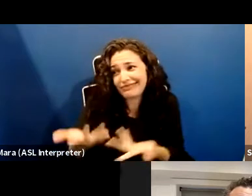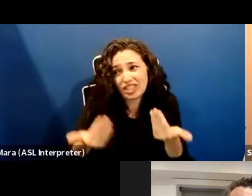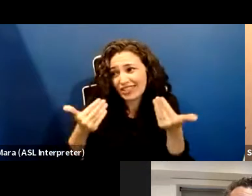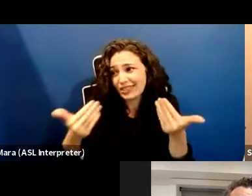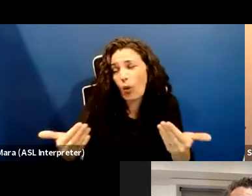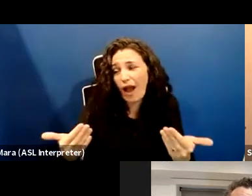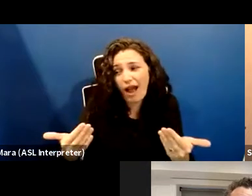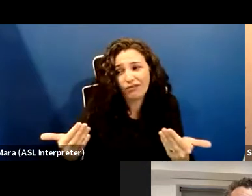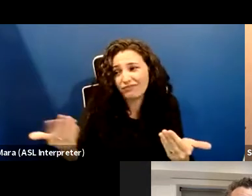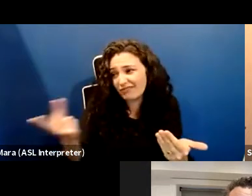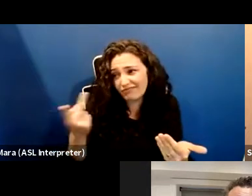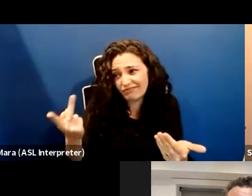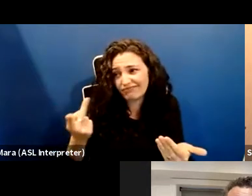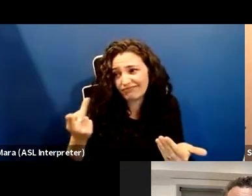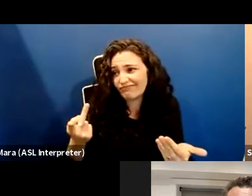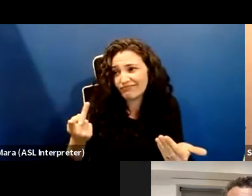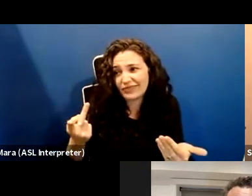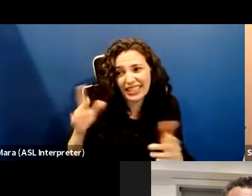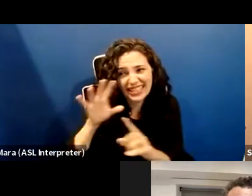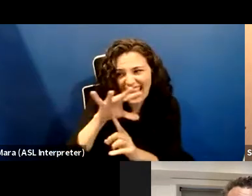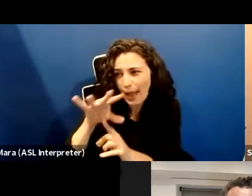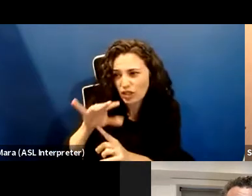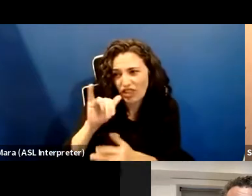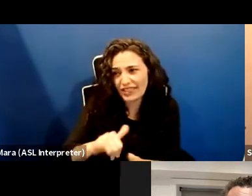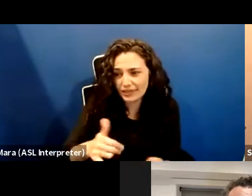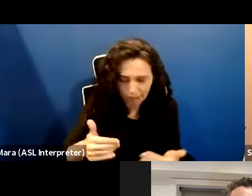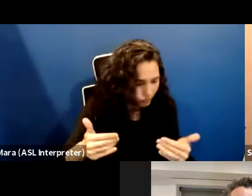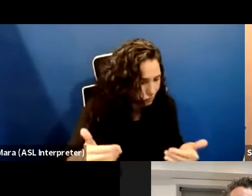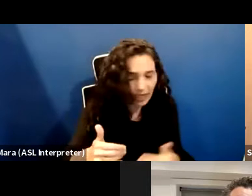and just let's capture it. And it was so rewarding.